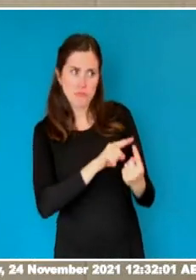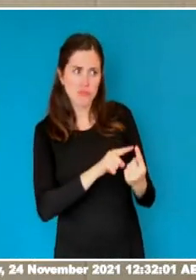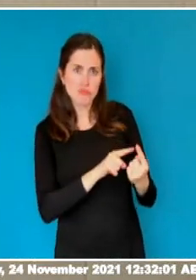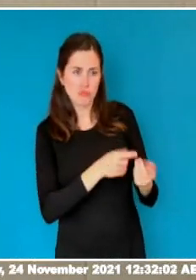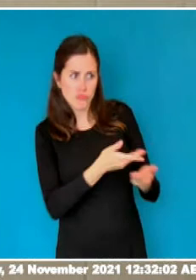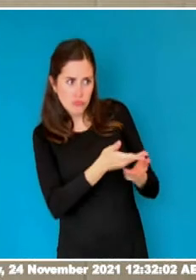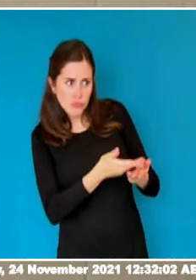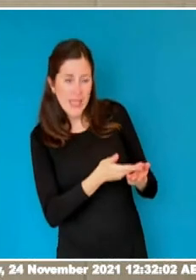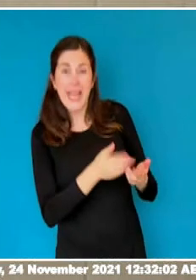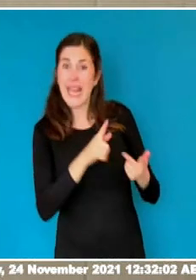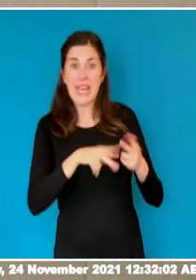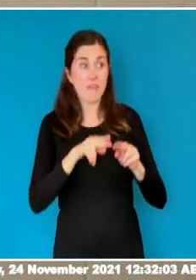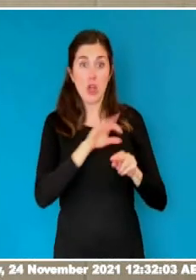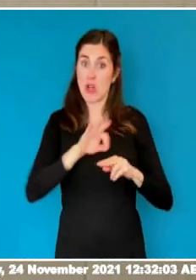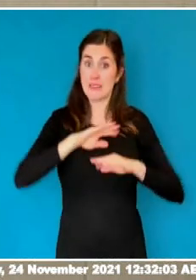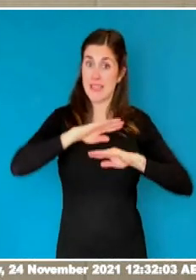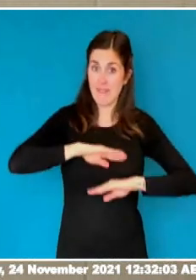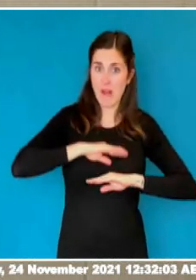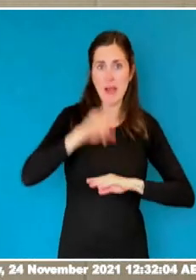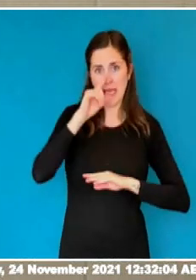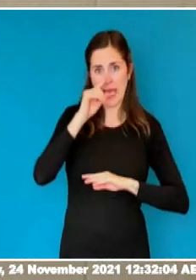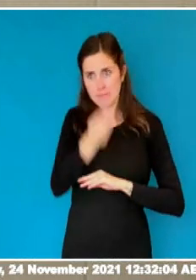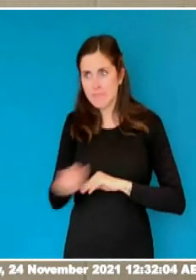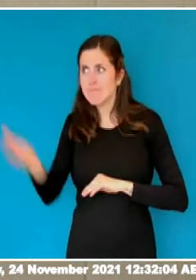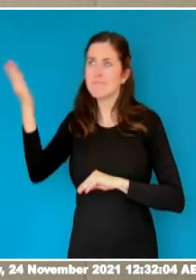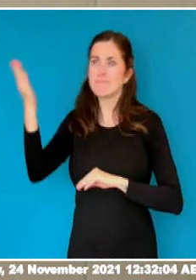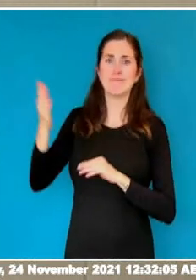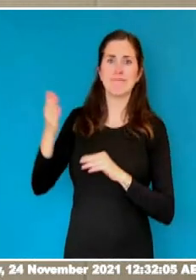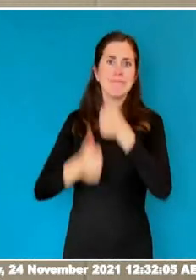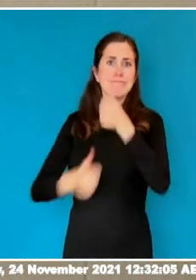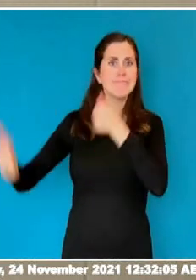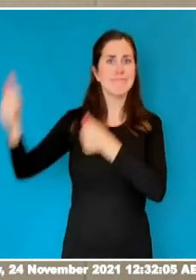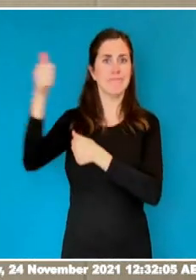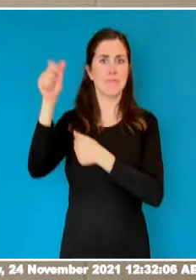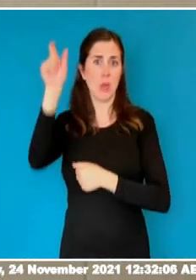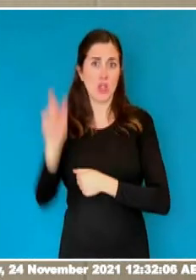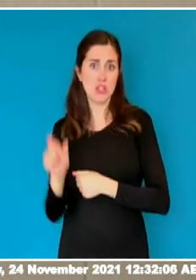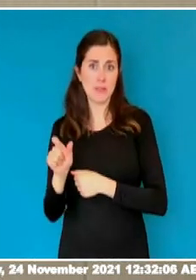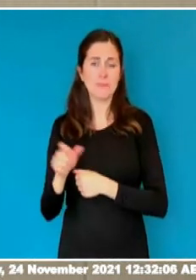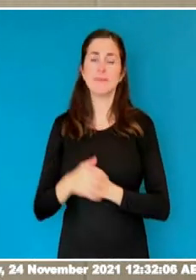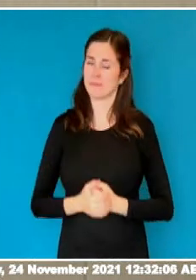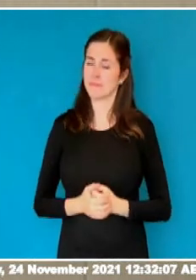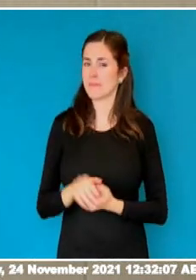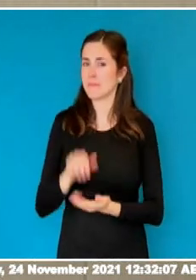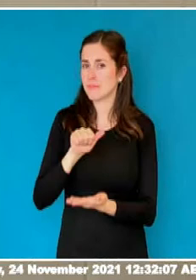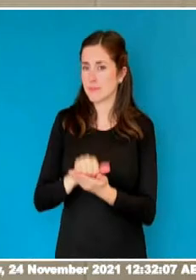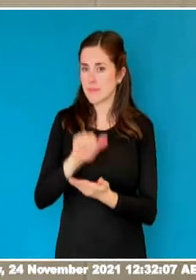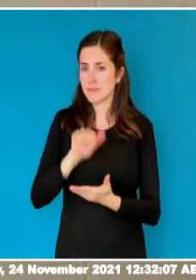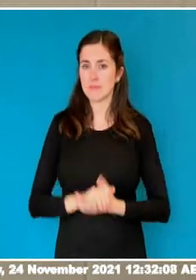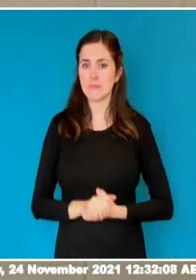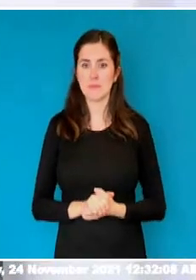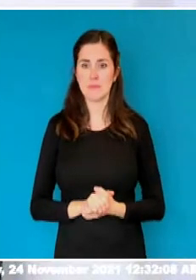Yes. That's correct. Is it the case that irrespective of whether it's at the work level or